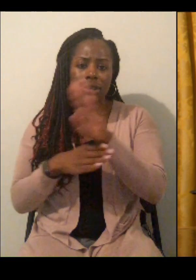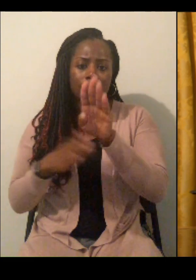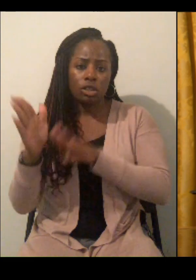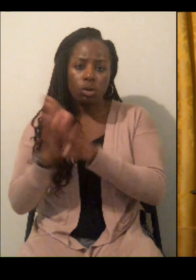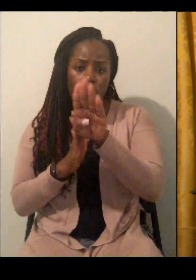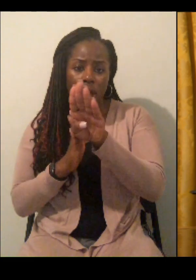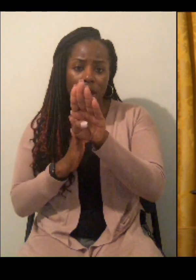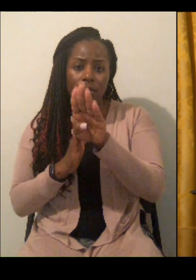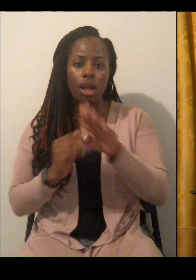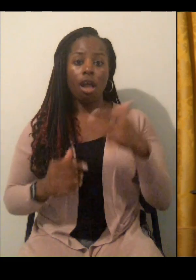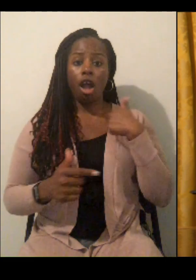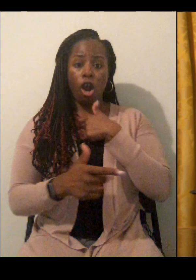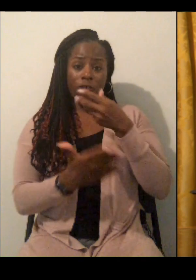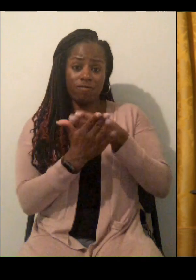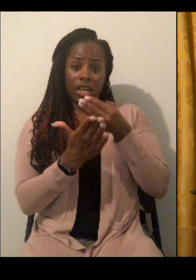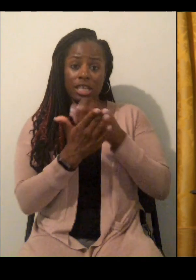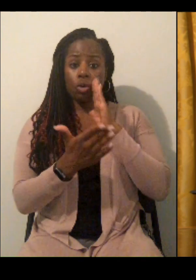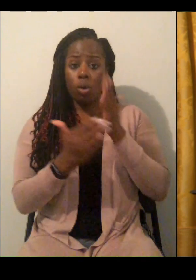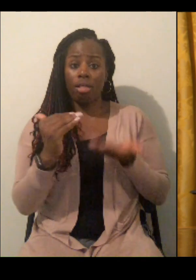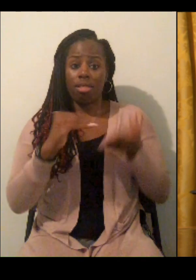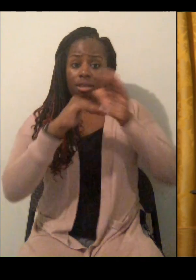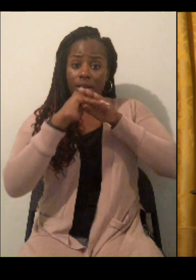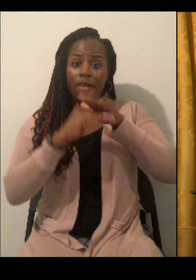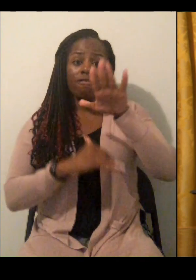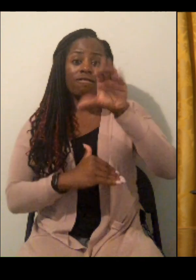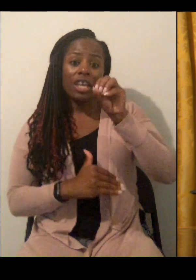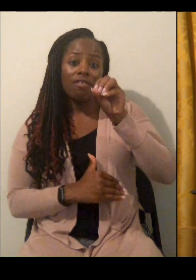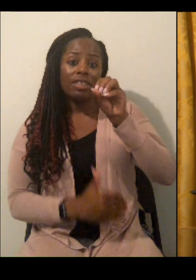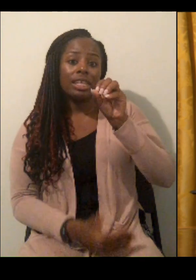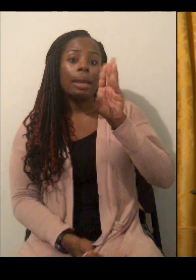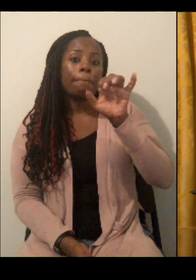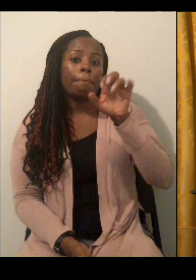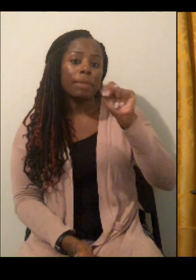emergency Authority I will be instructing the Treasury Department to